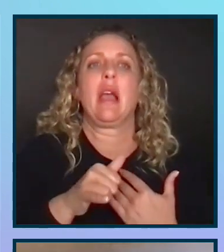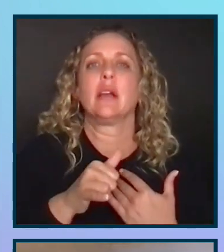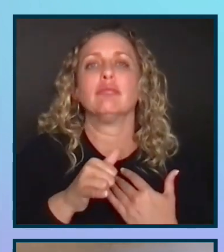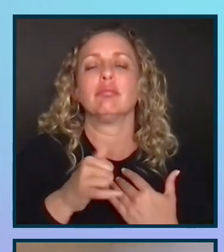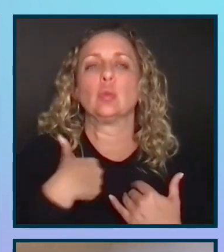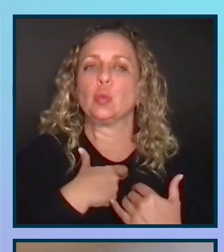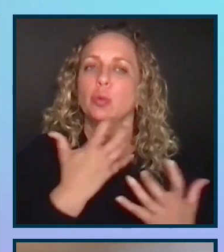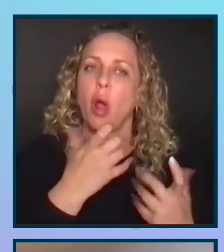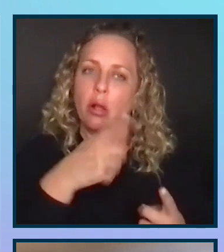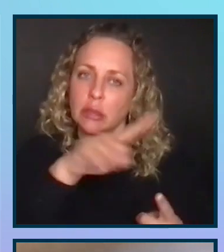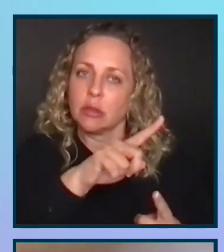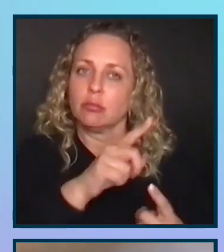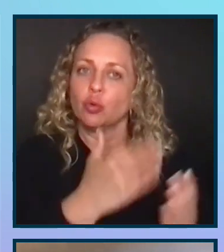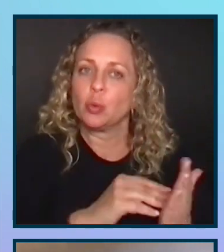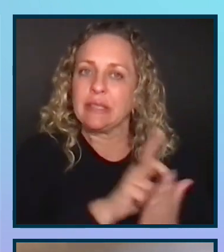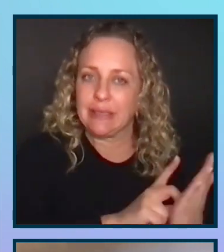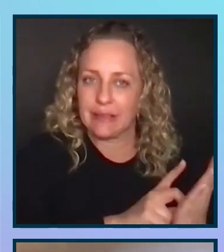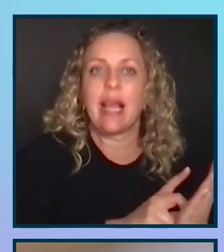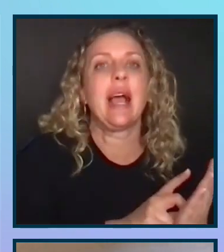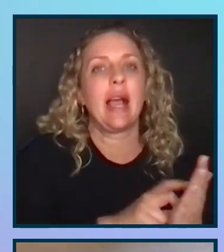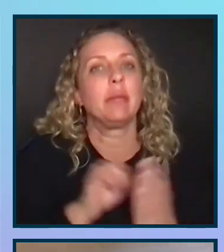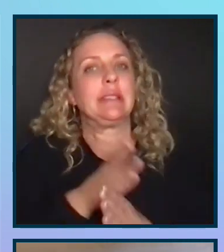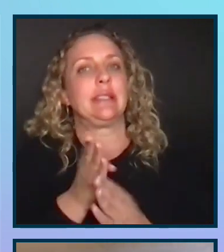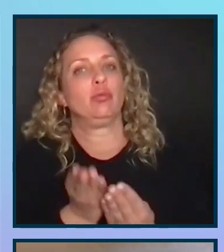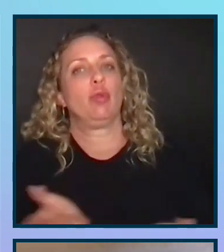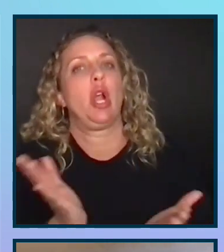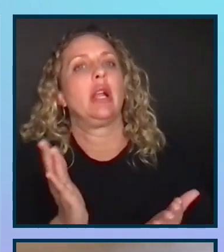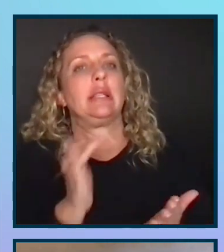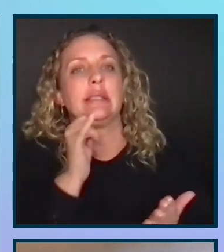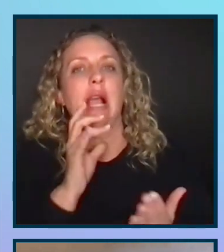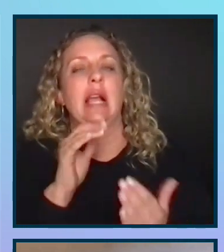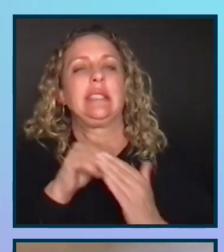that asked them to redesign an industrial product that was not accessible.